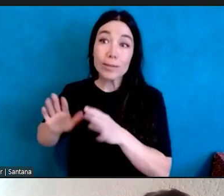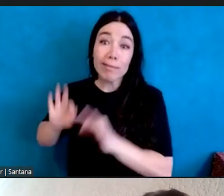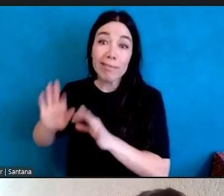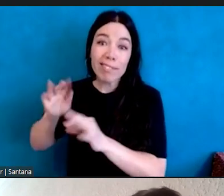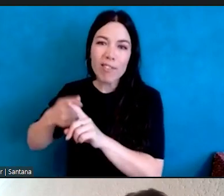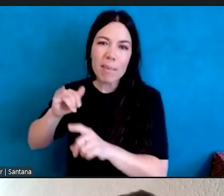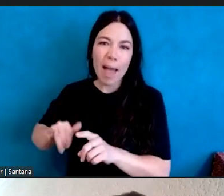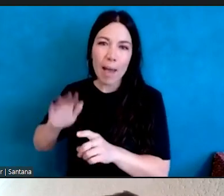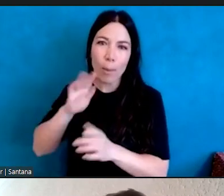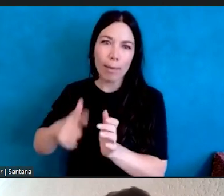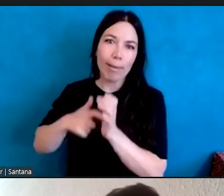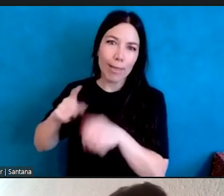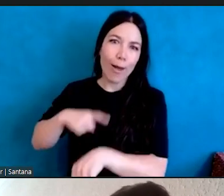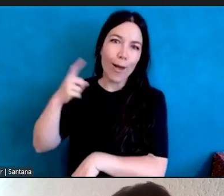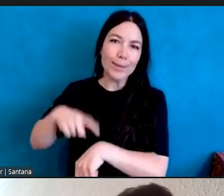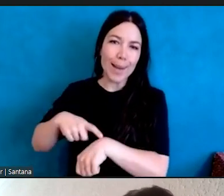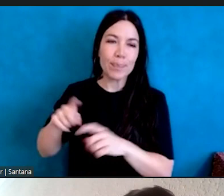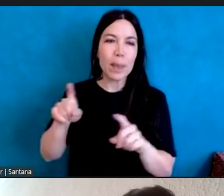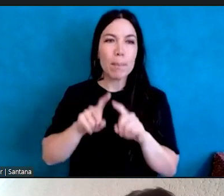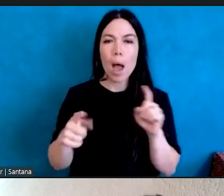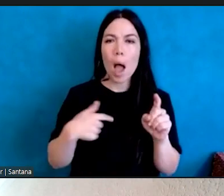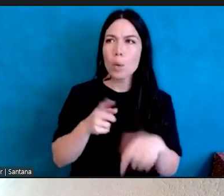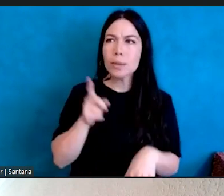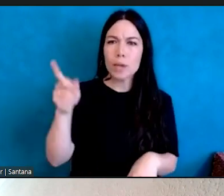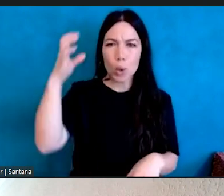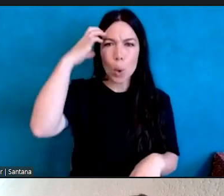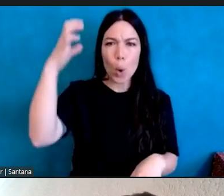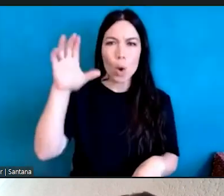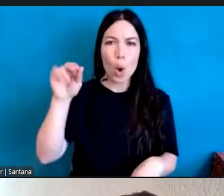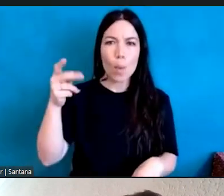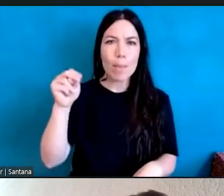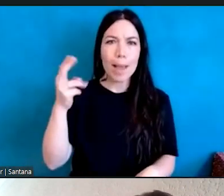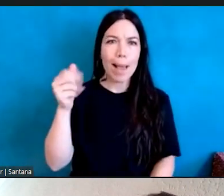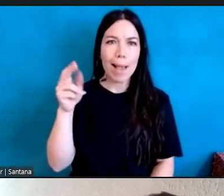I was in Copenhagen and one of the things that they have there is what's known,